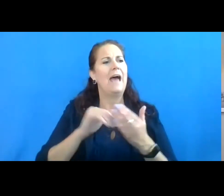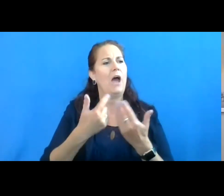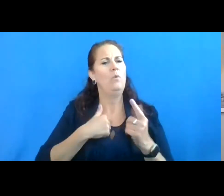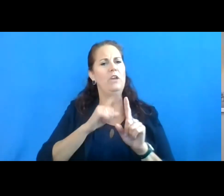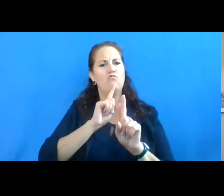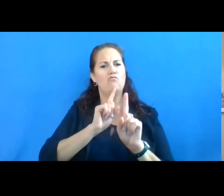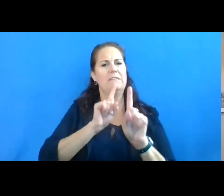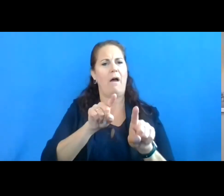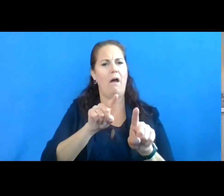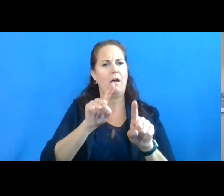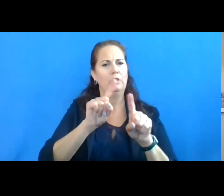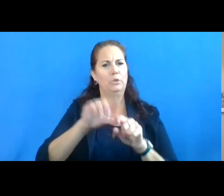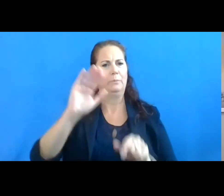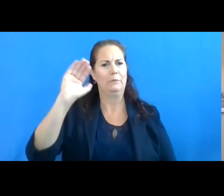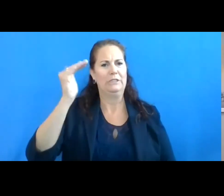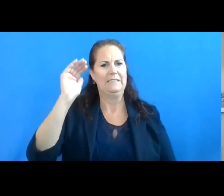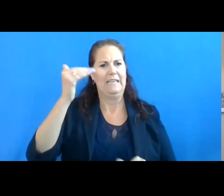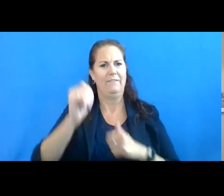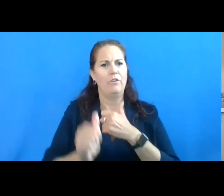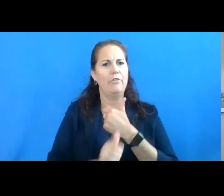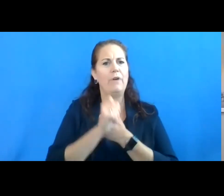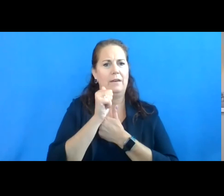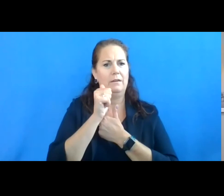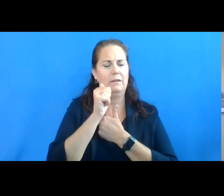to perceived threat.